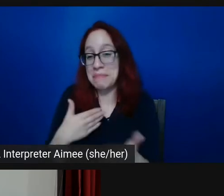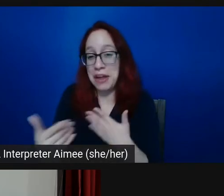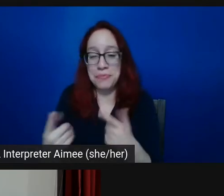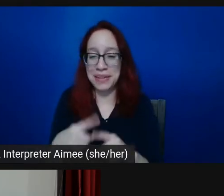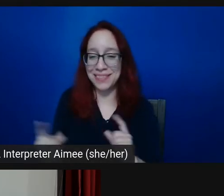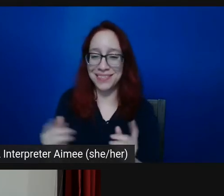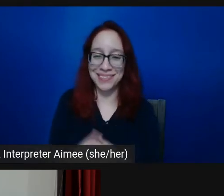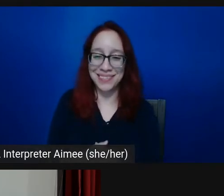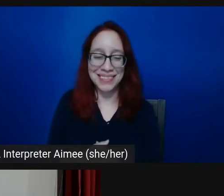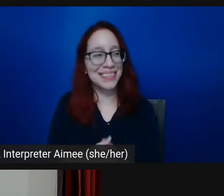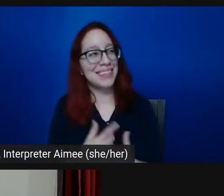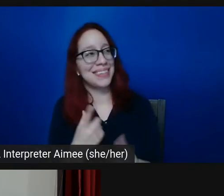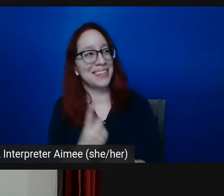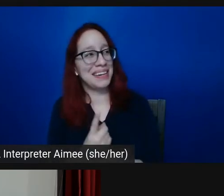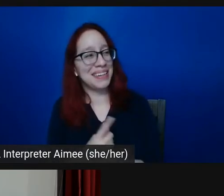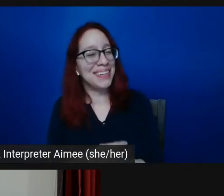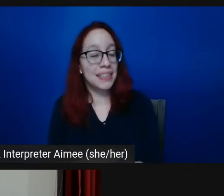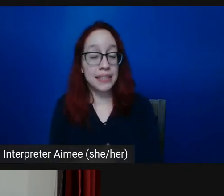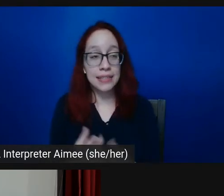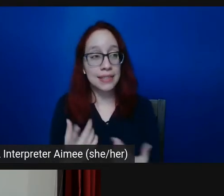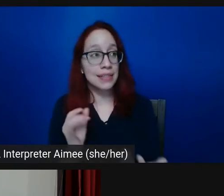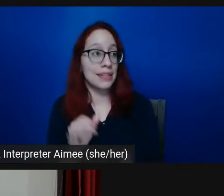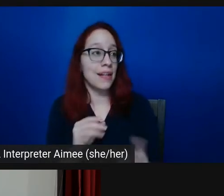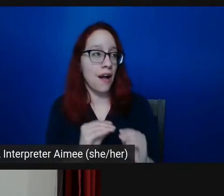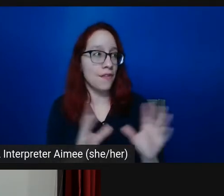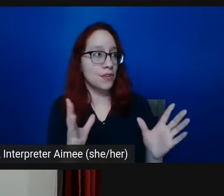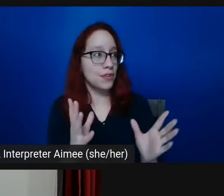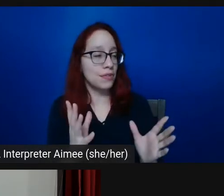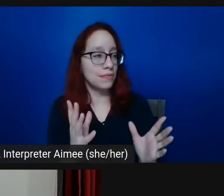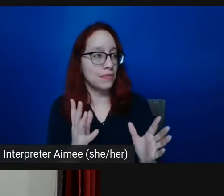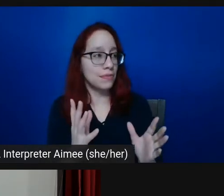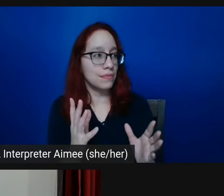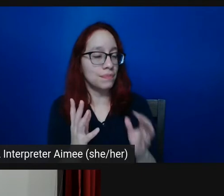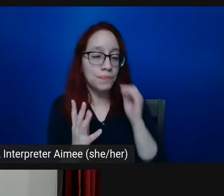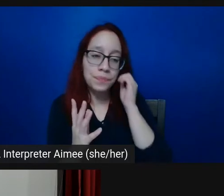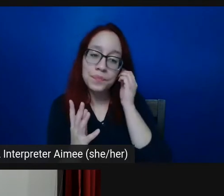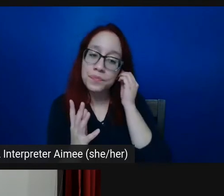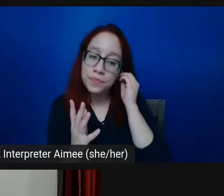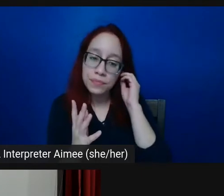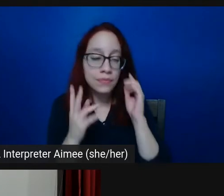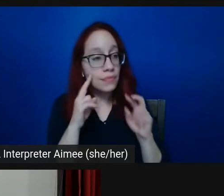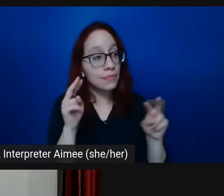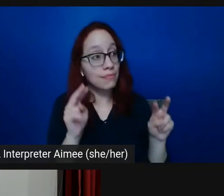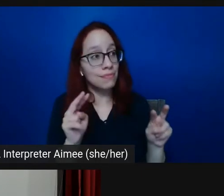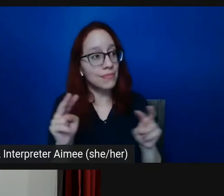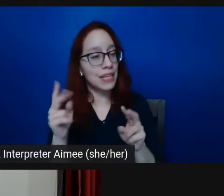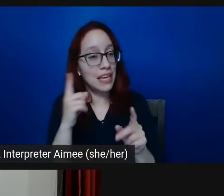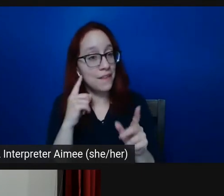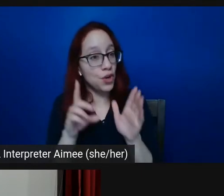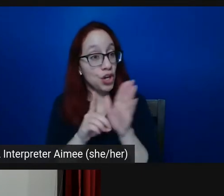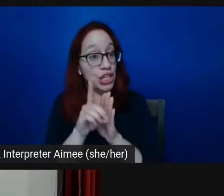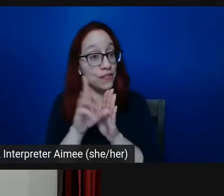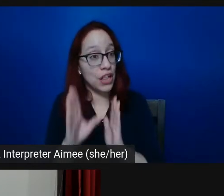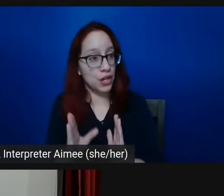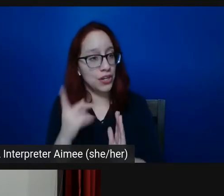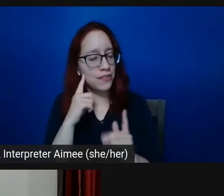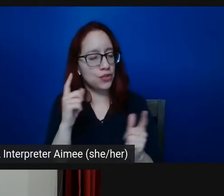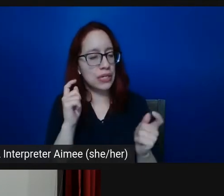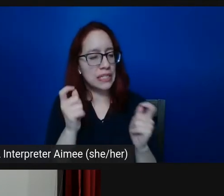All right. Yes, that's obviously something to look out for as a developer if you're looking to manipulate those values maybe try